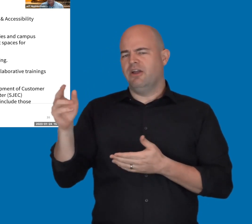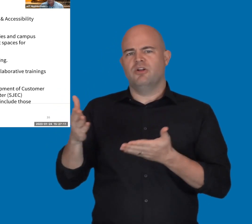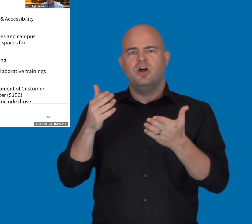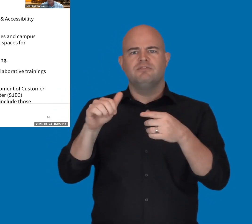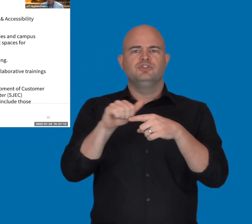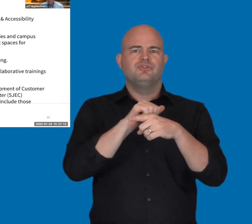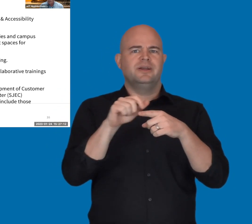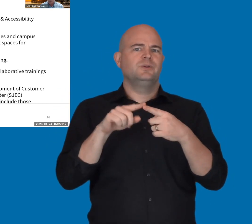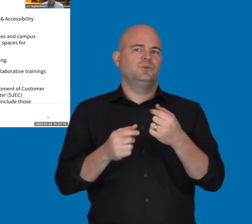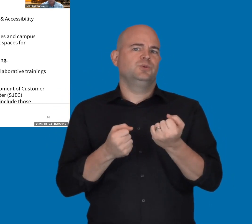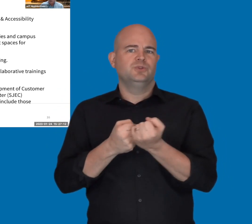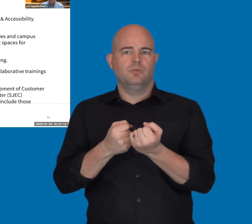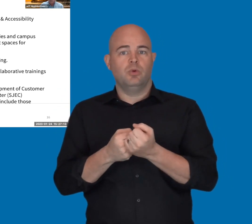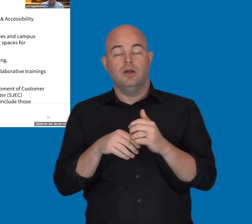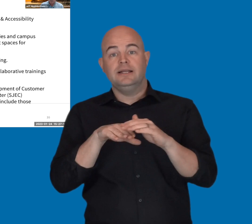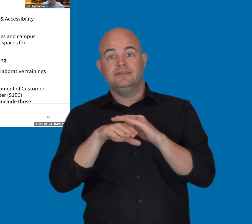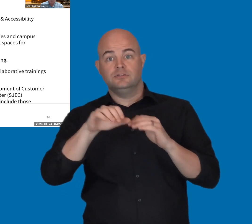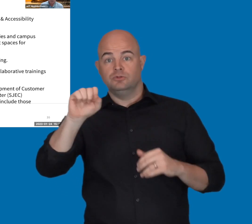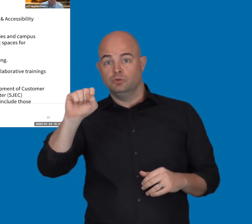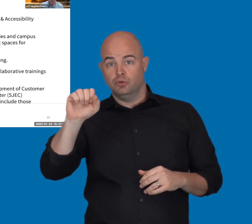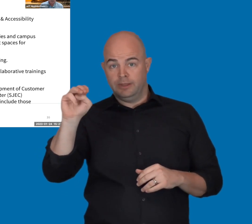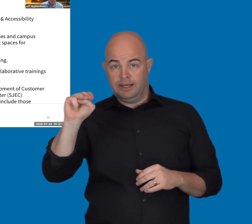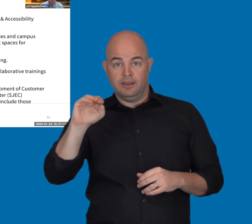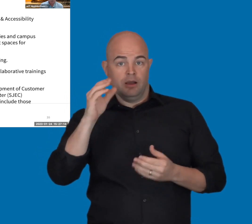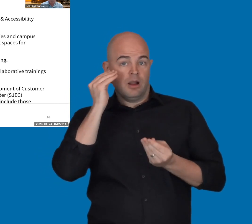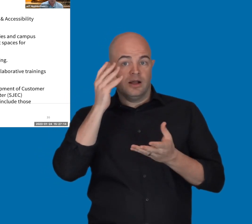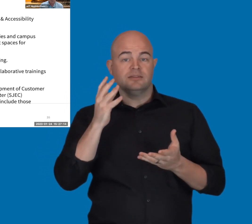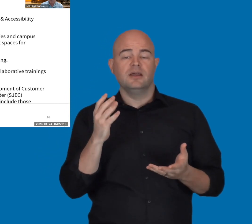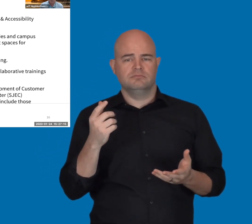Student Life. You know, there are, as many of you are aware,